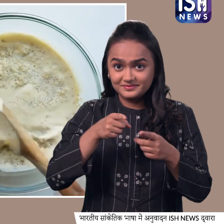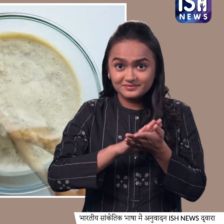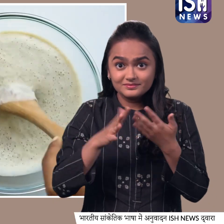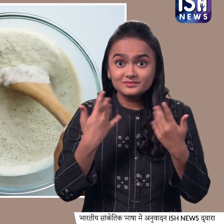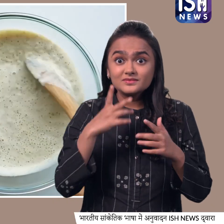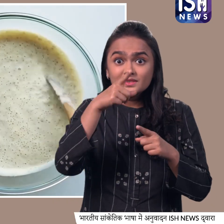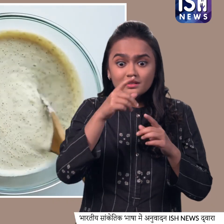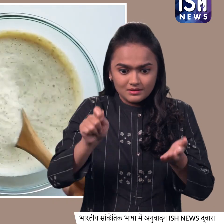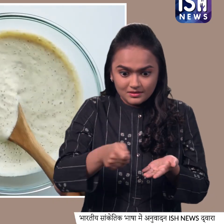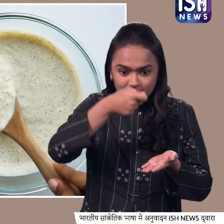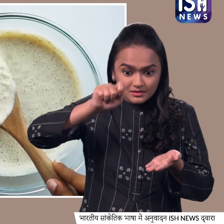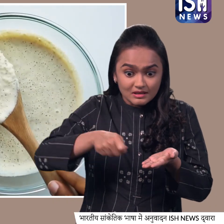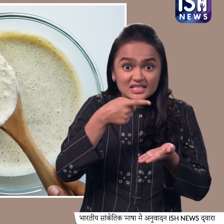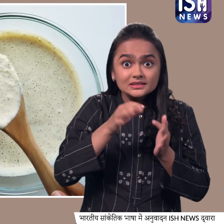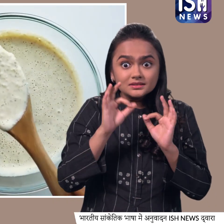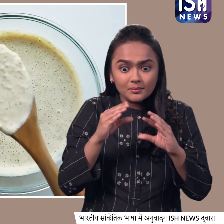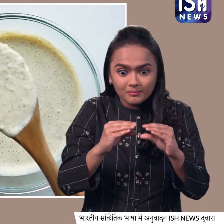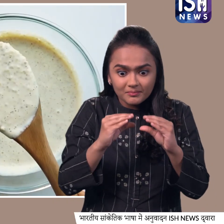You will get a mixture of this consistency.